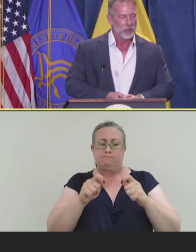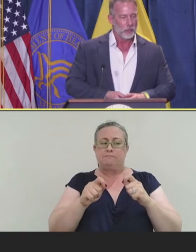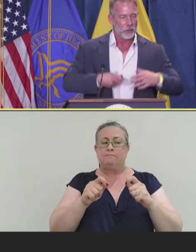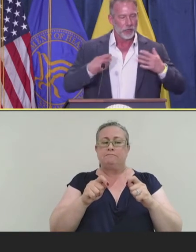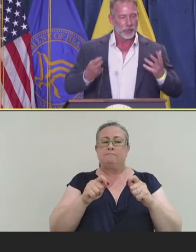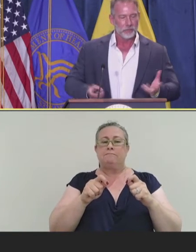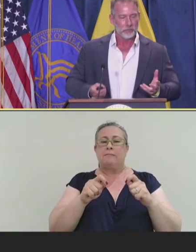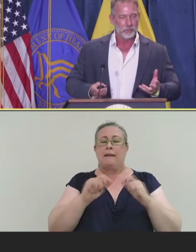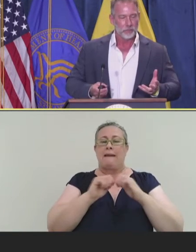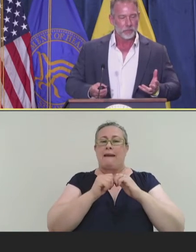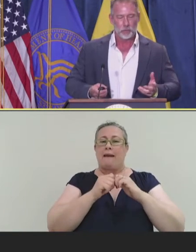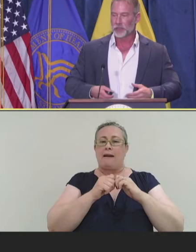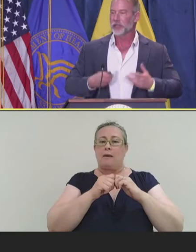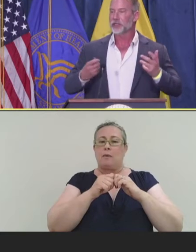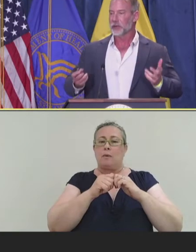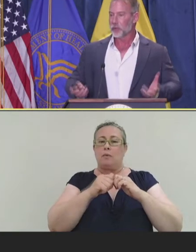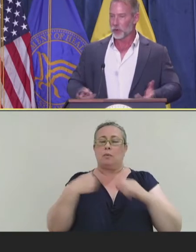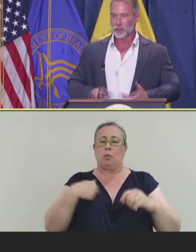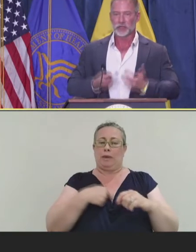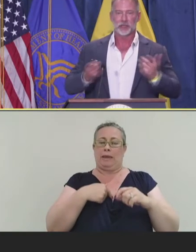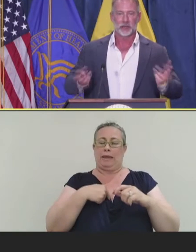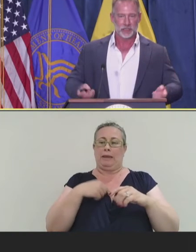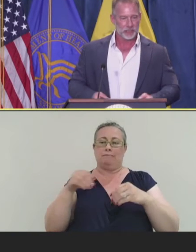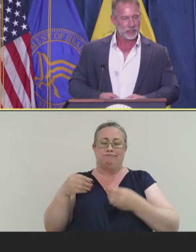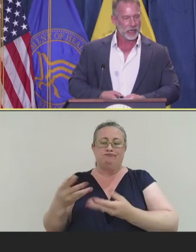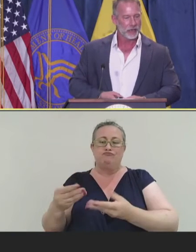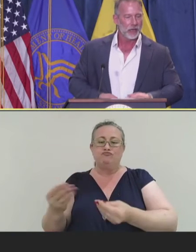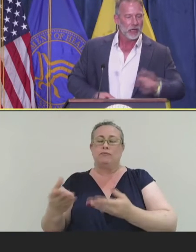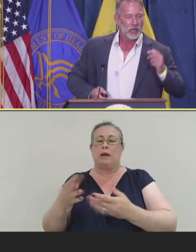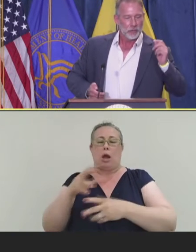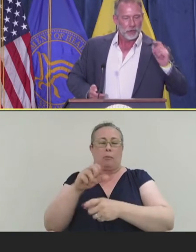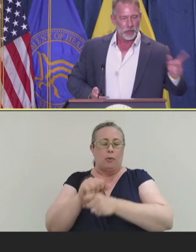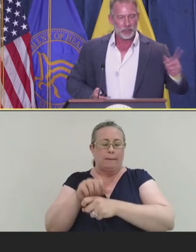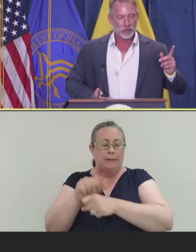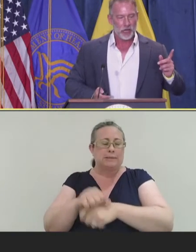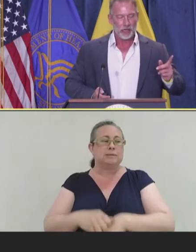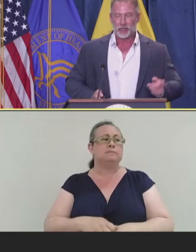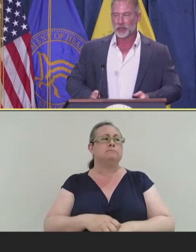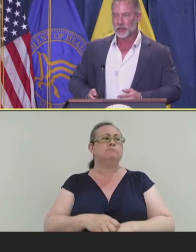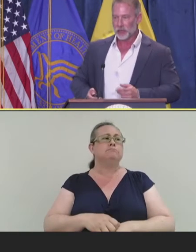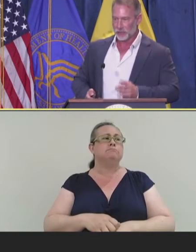the way we release the appointments and things like that. But we also got,